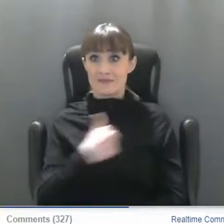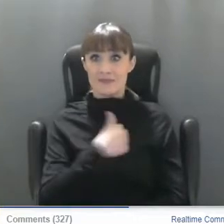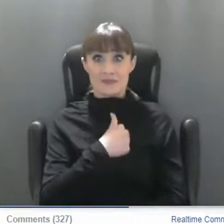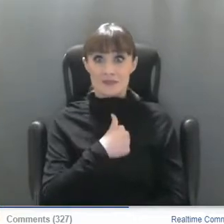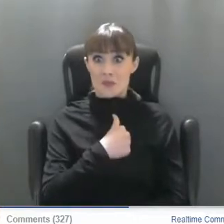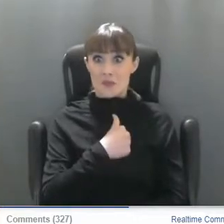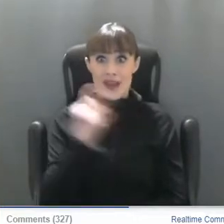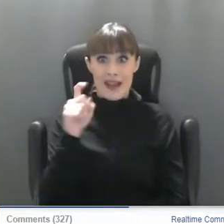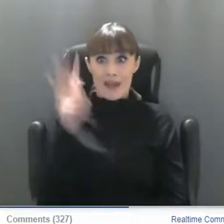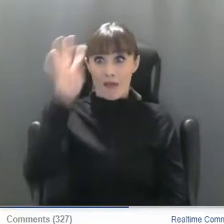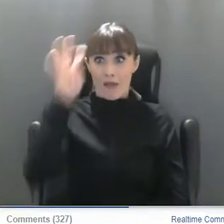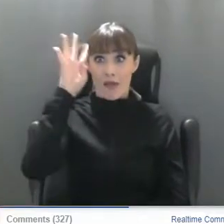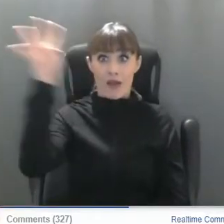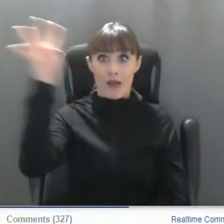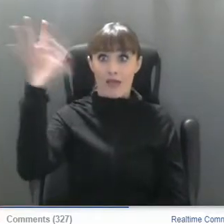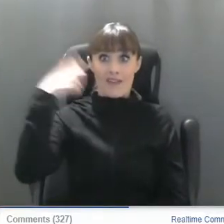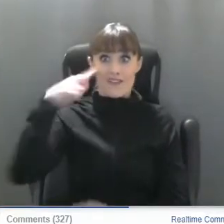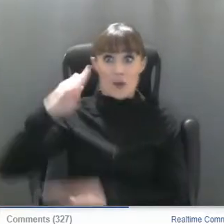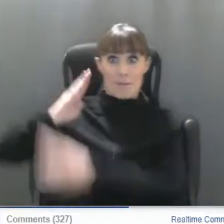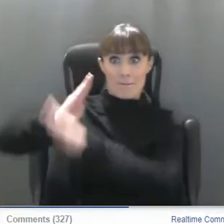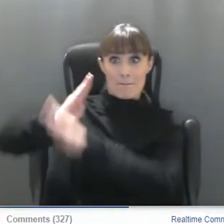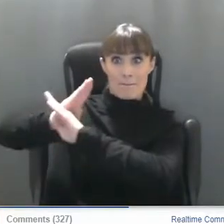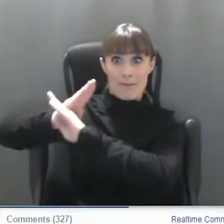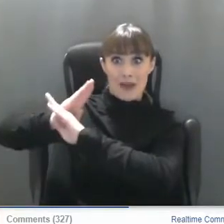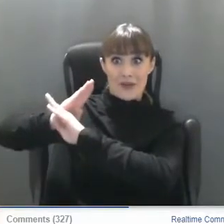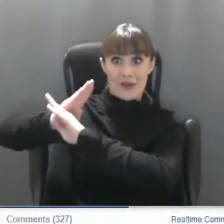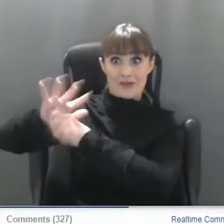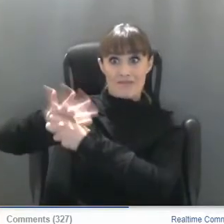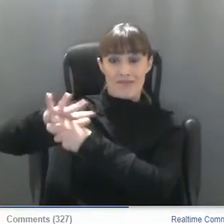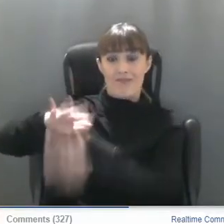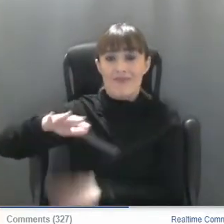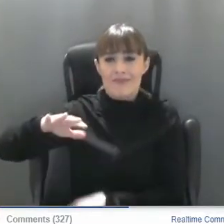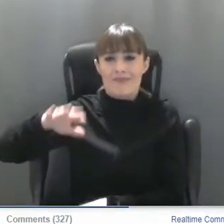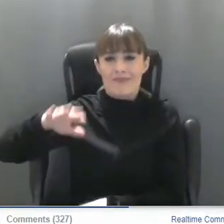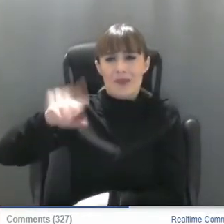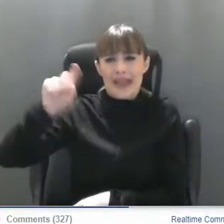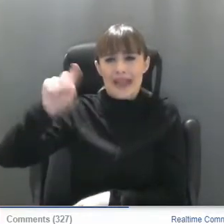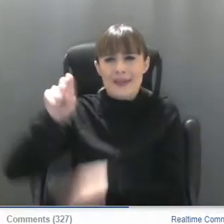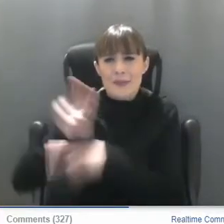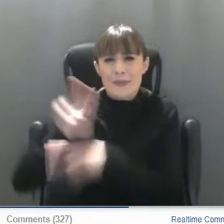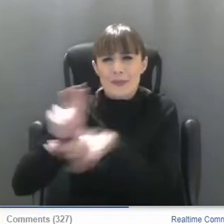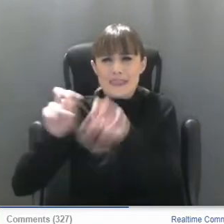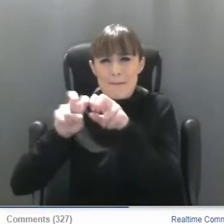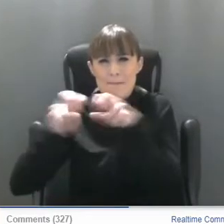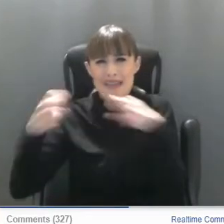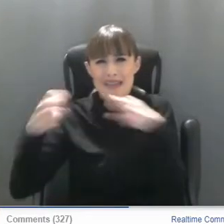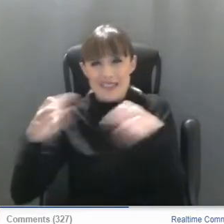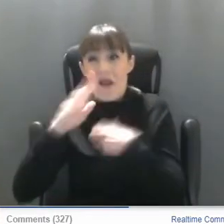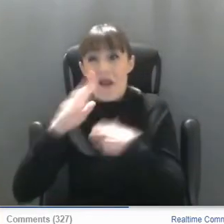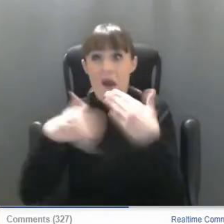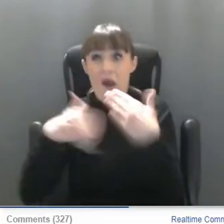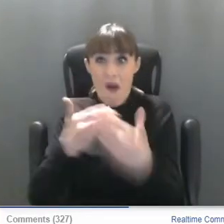use benches. You guys, this was an all staff- "all hands on deck" kind of event.